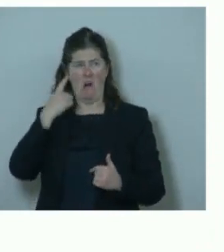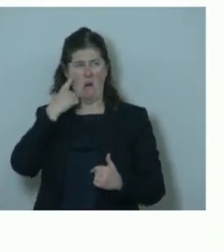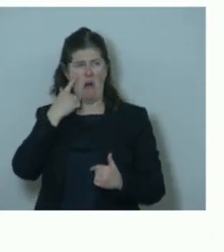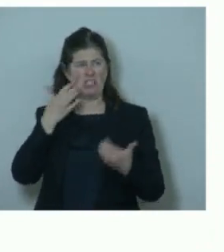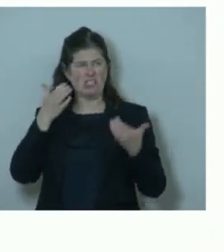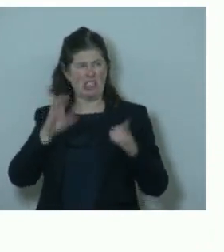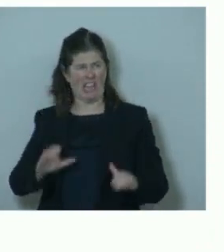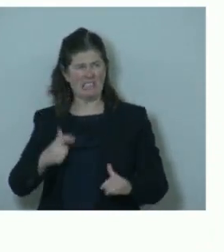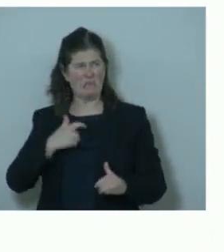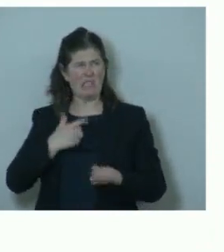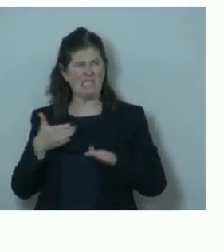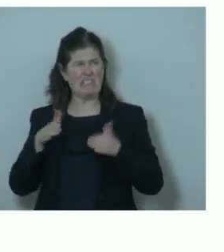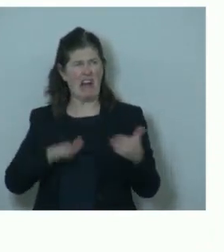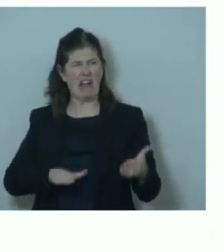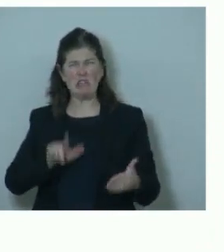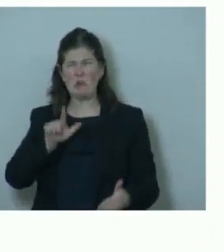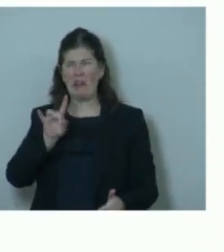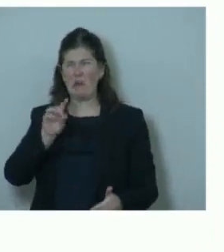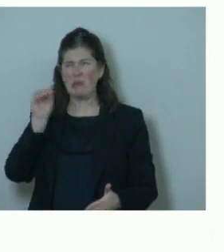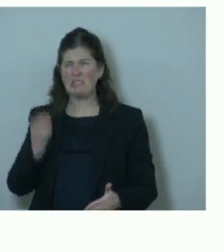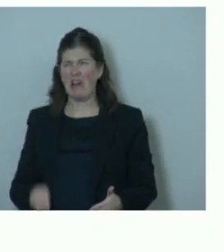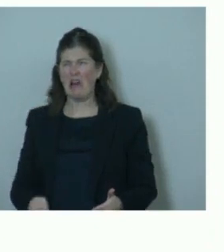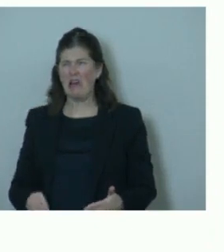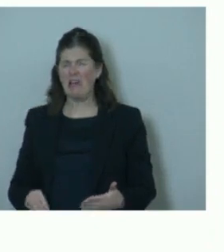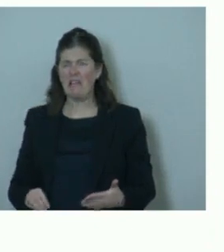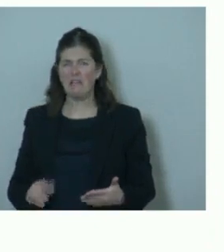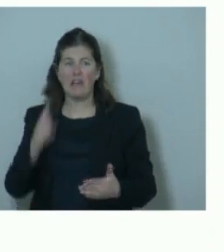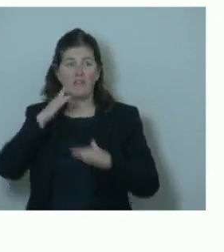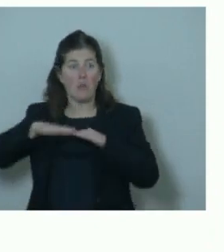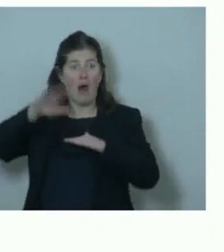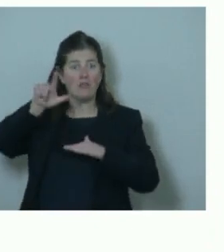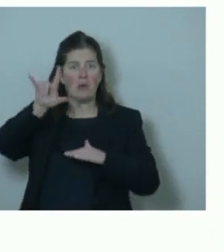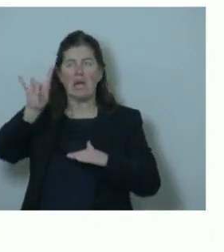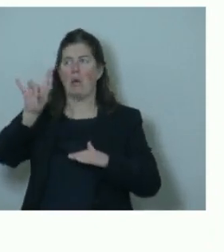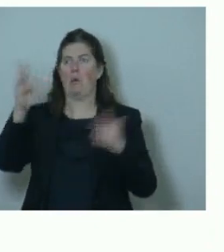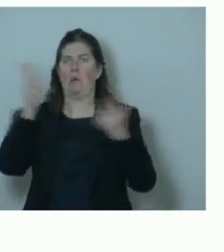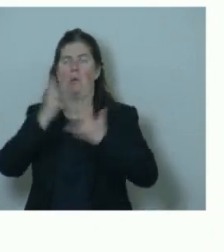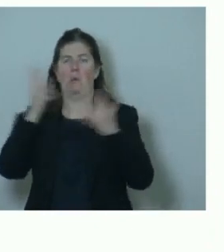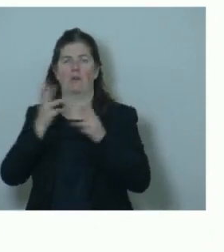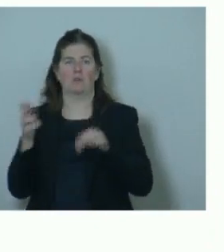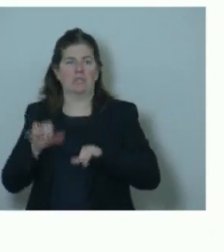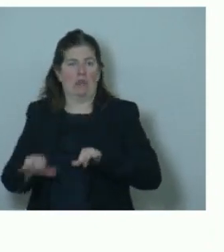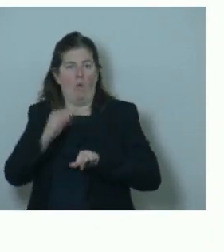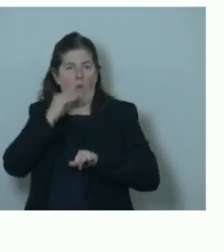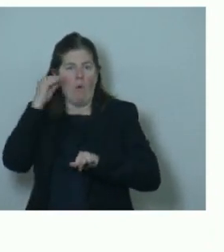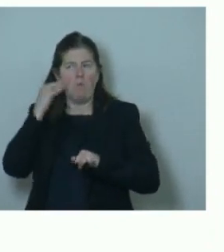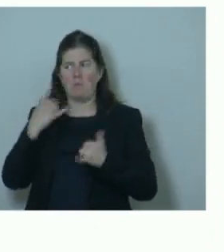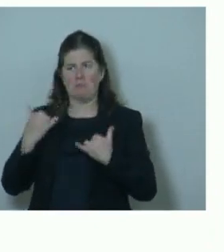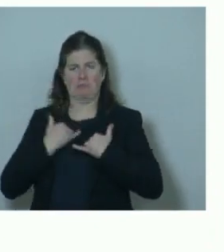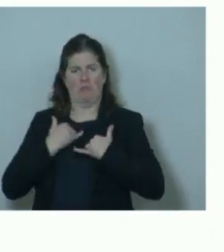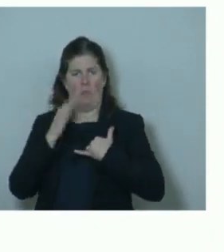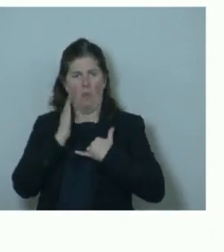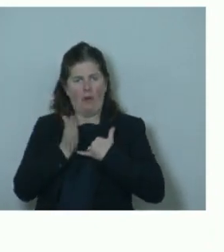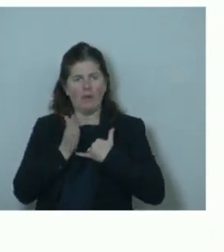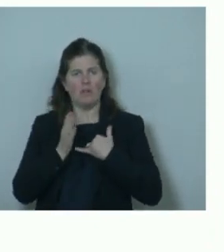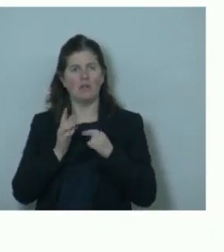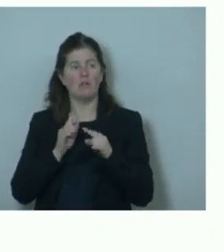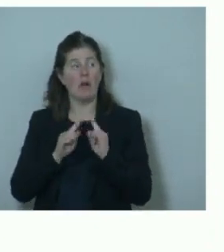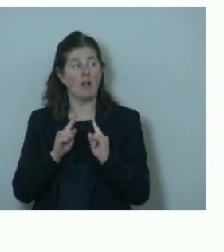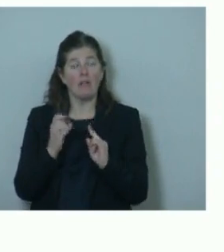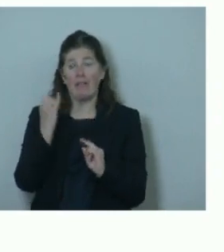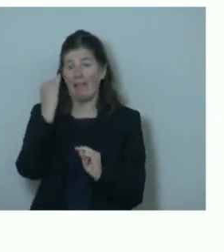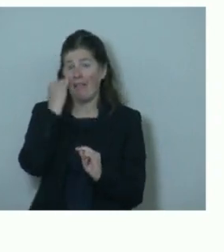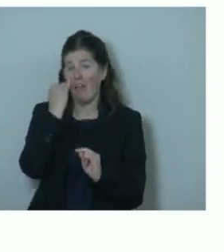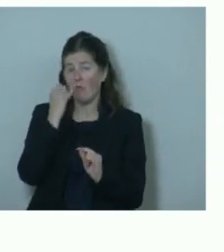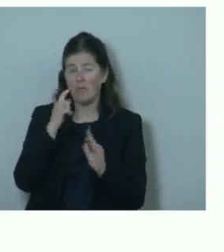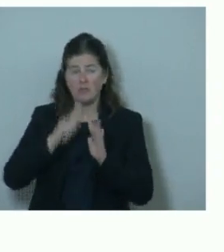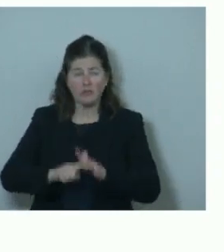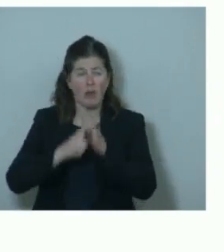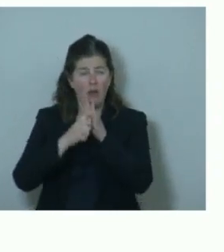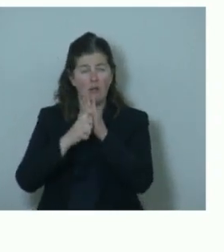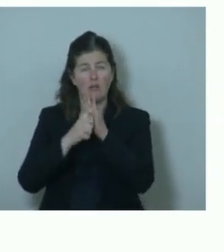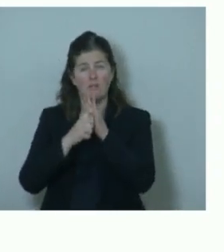NO ONE LISTENING OR WATCHING WOULD LEAVE OUR HOUSE IF WE THOUGHT THERE WAS A 20% CHANCE OF DYING -- 28% CHANCE OF DYING.